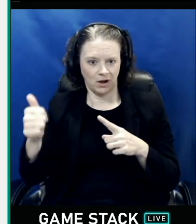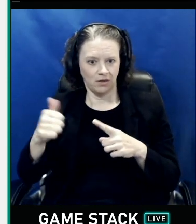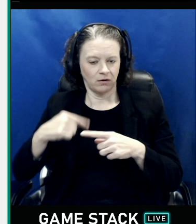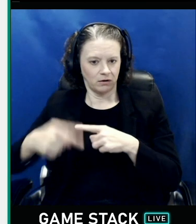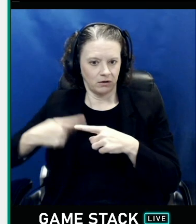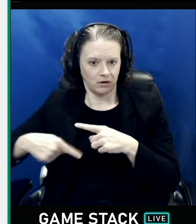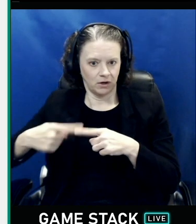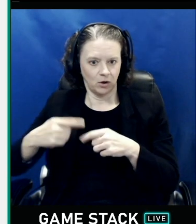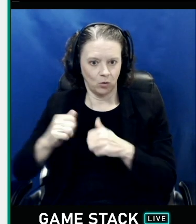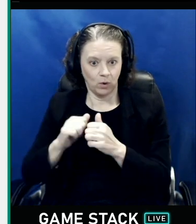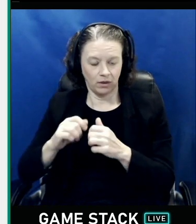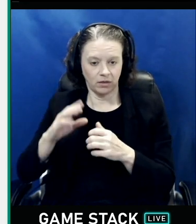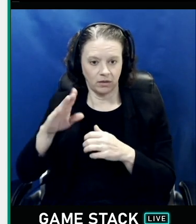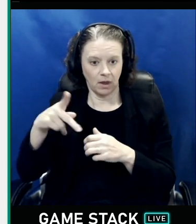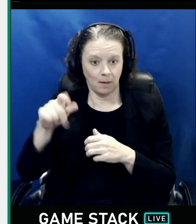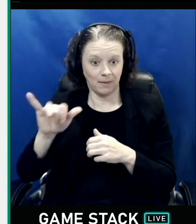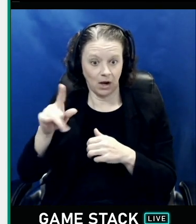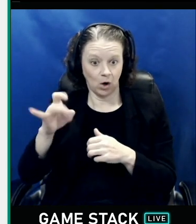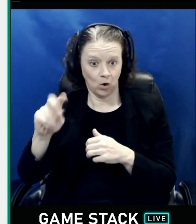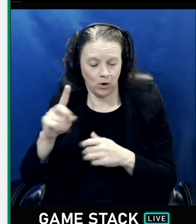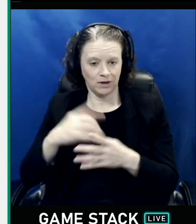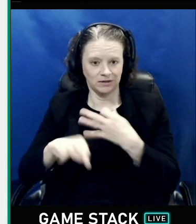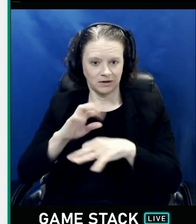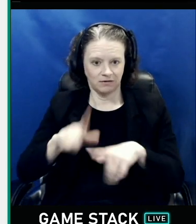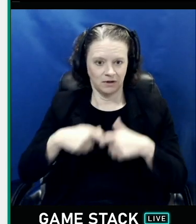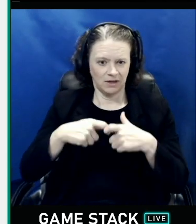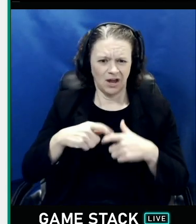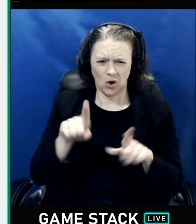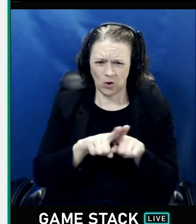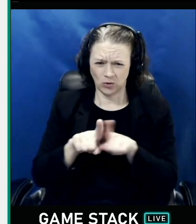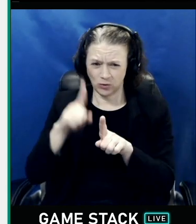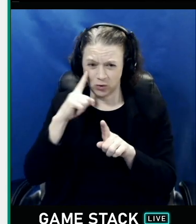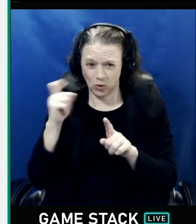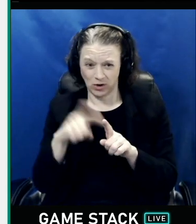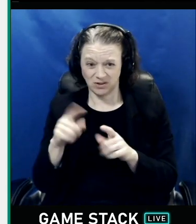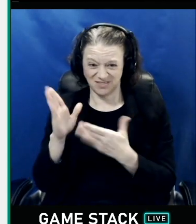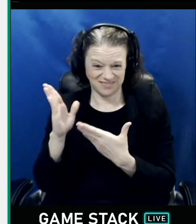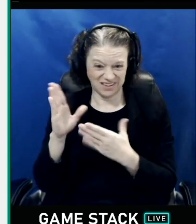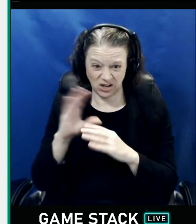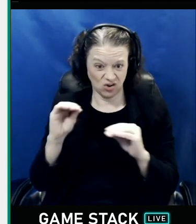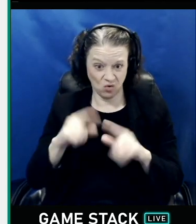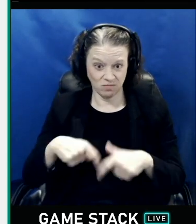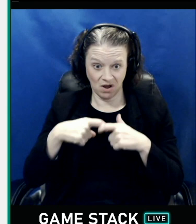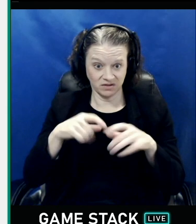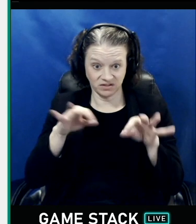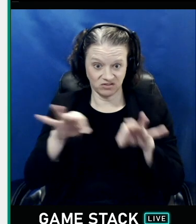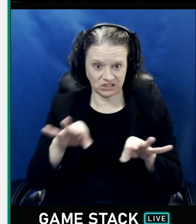Note that while loop does not include a pause instruction, Ouch! This spin loop may consume core resources in an overly